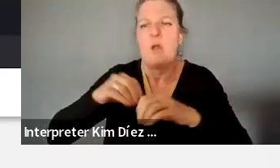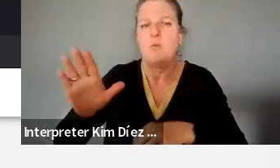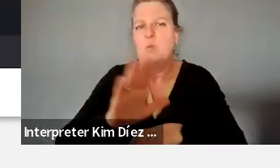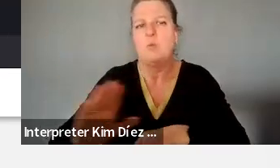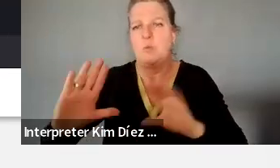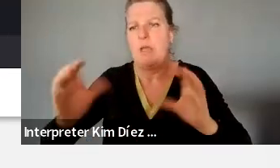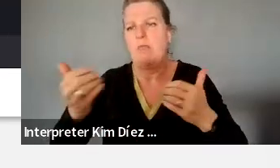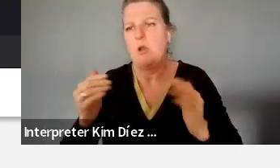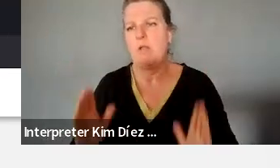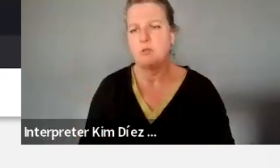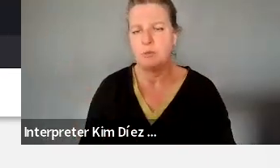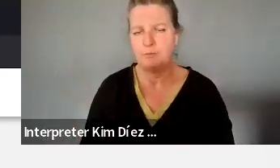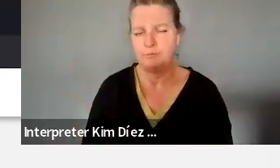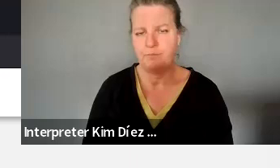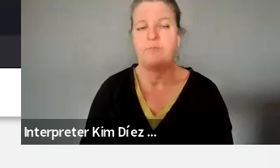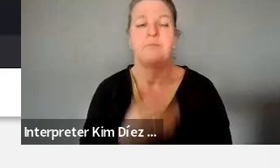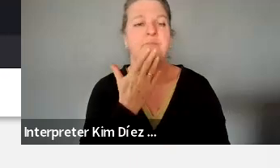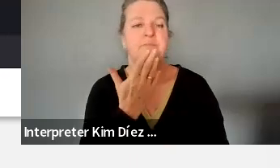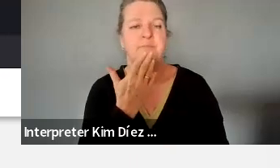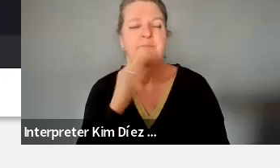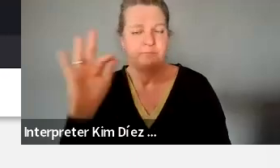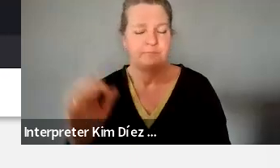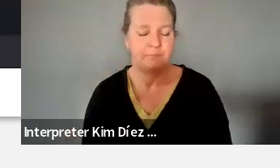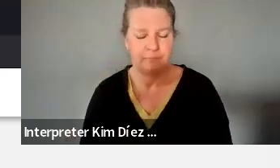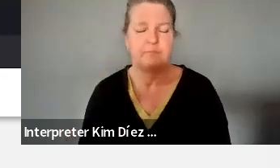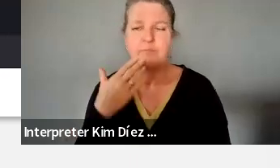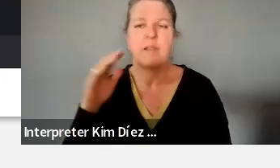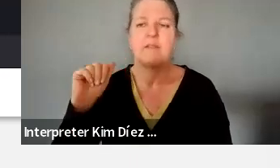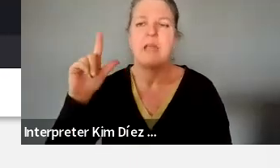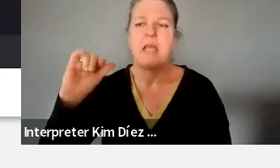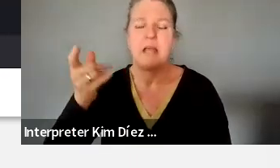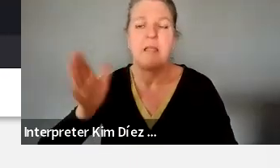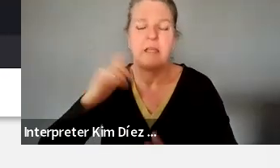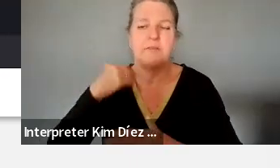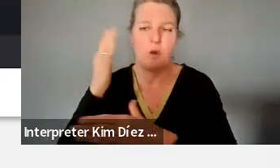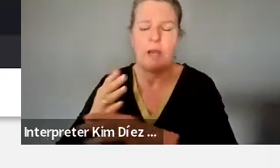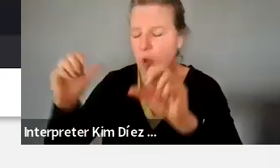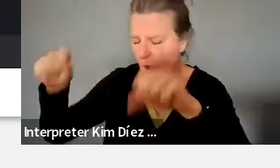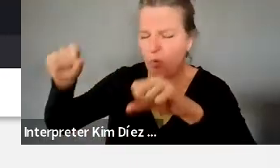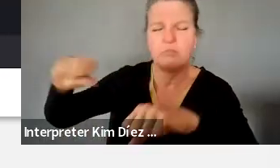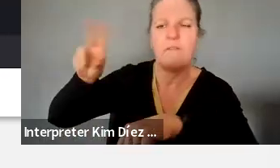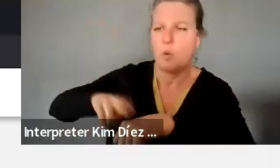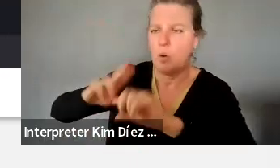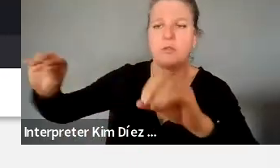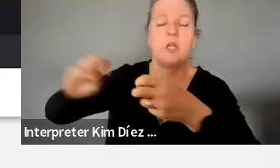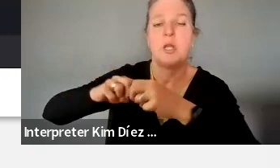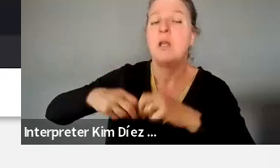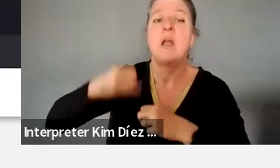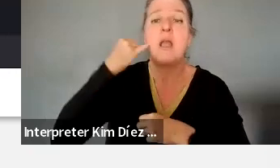So thank you, Alex, for letting me interrupt. [Alex] Oh, of course, no problem. Sorry if I misspoke and said students